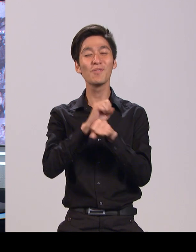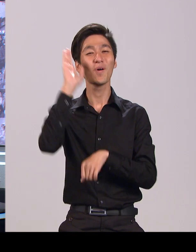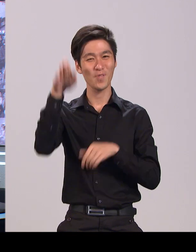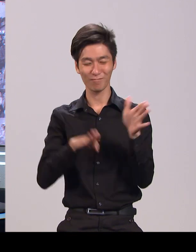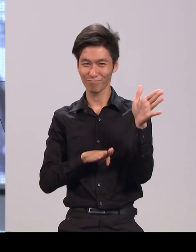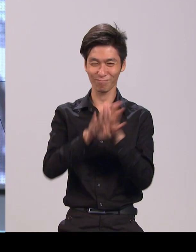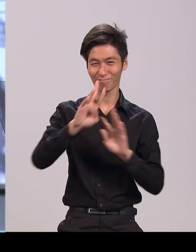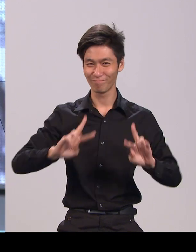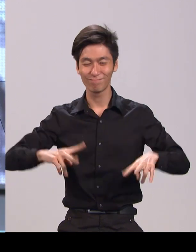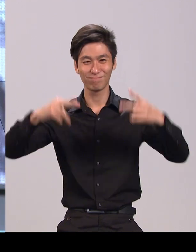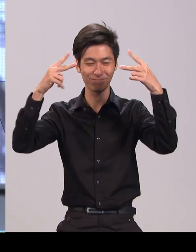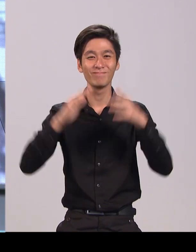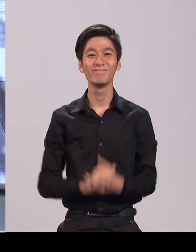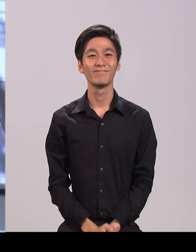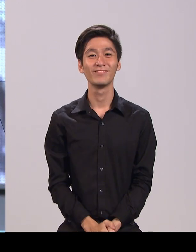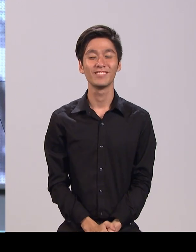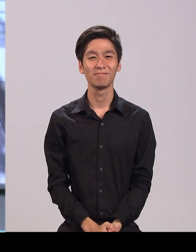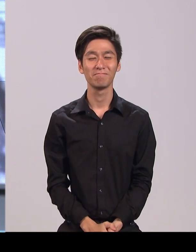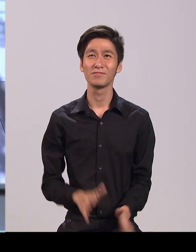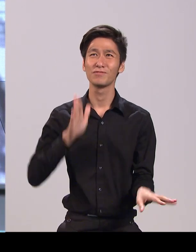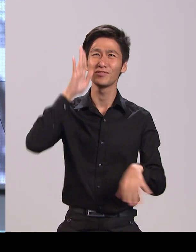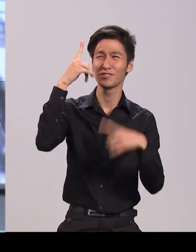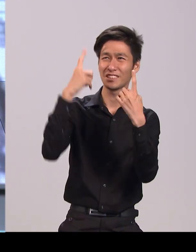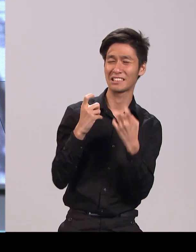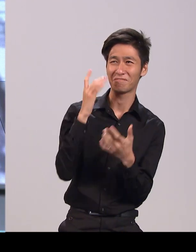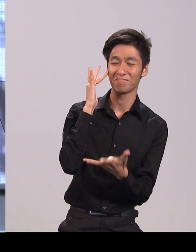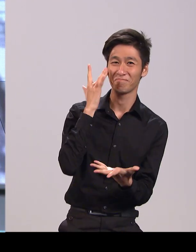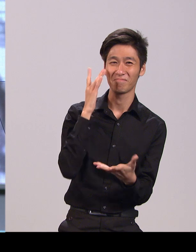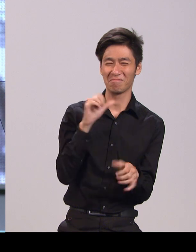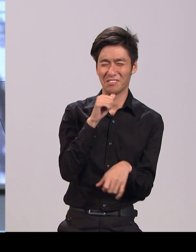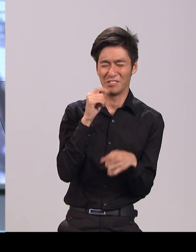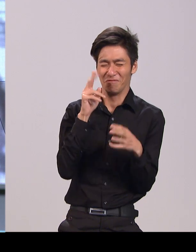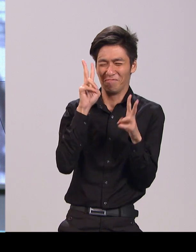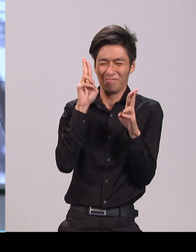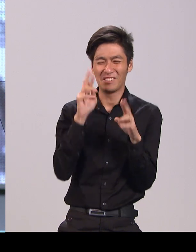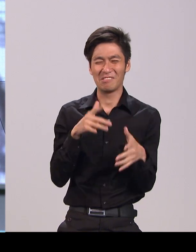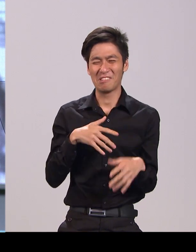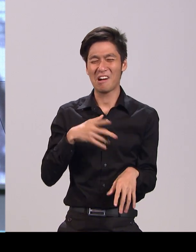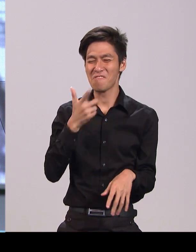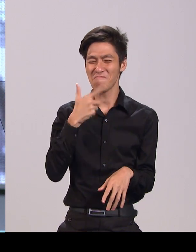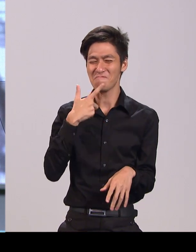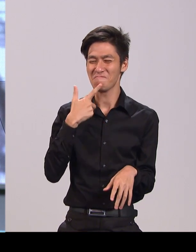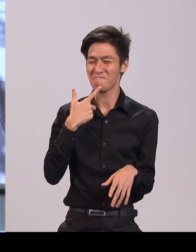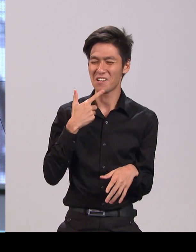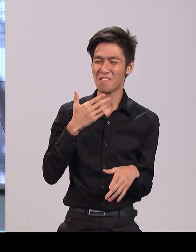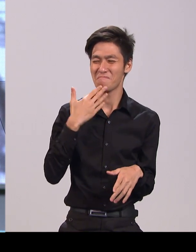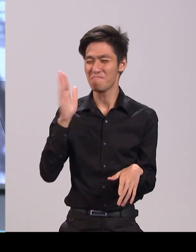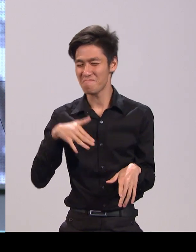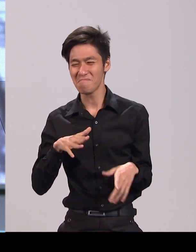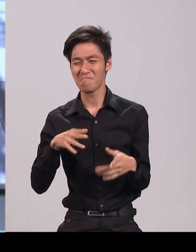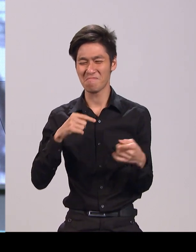We don't know how we’ll be tested, we don't wish for tribulations to befall us, just to test our mettle.